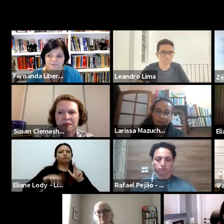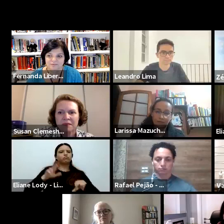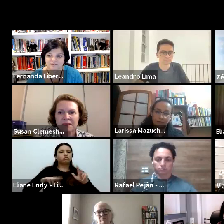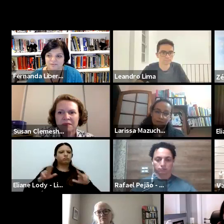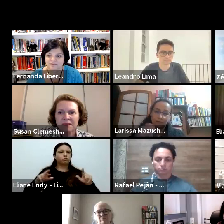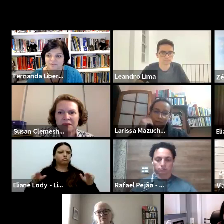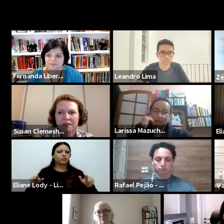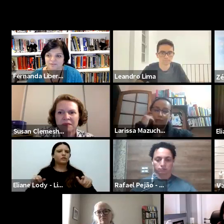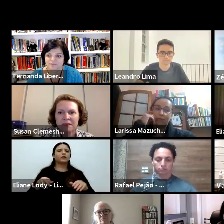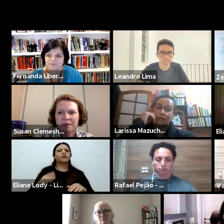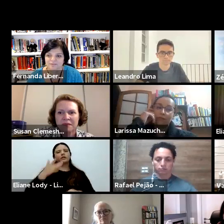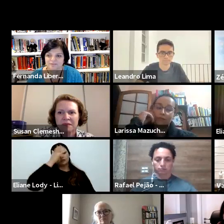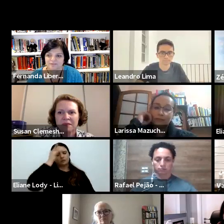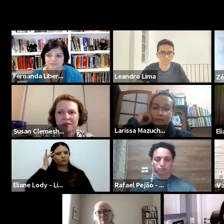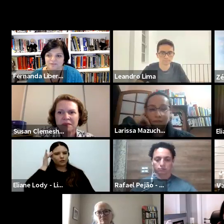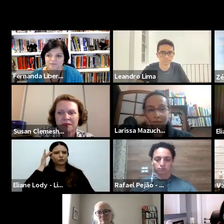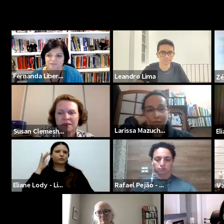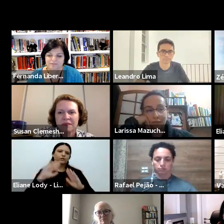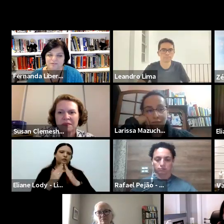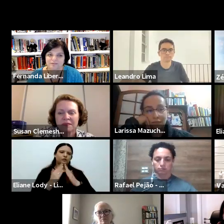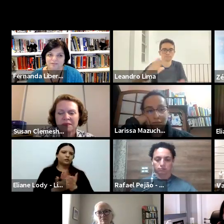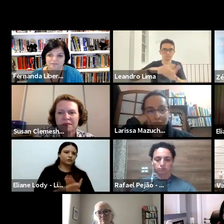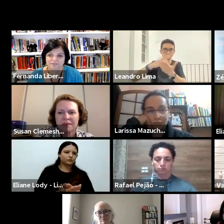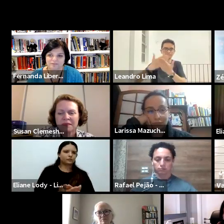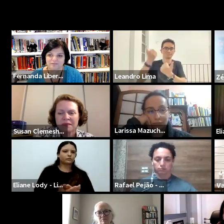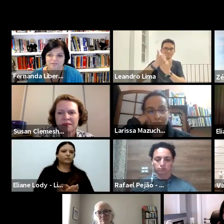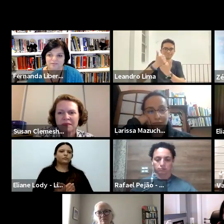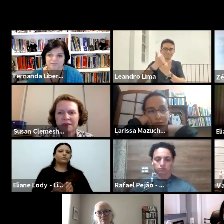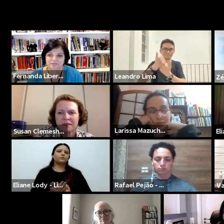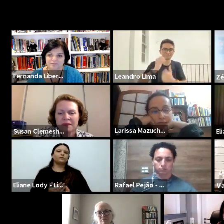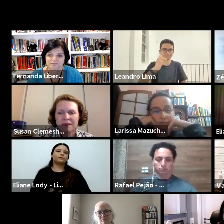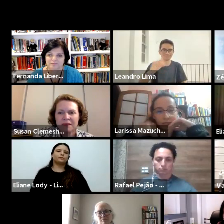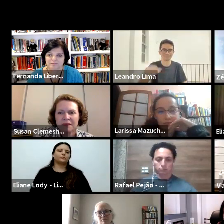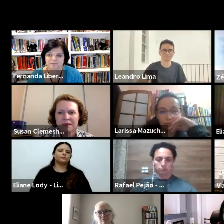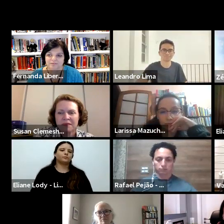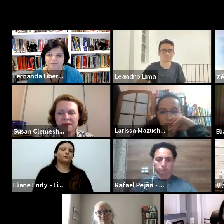And I end.